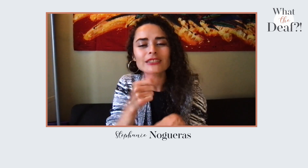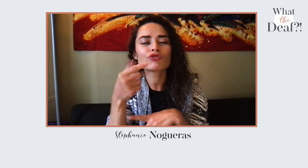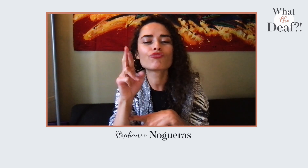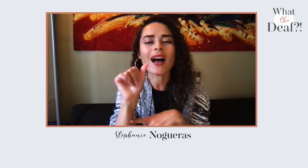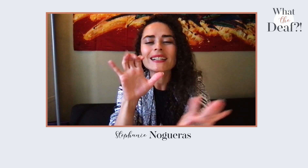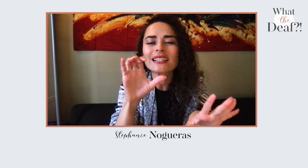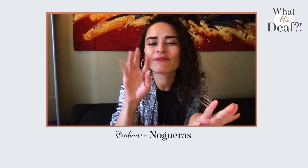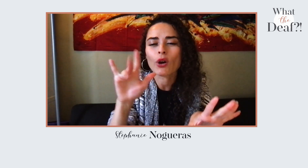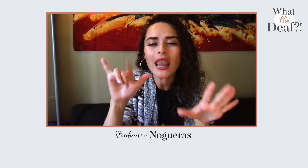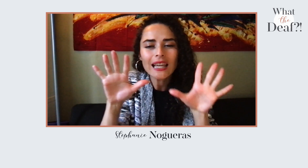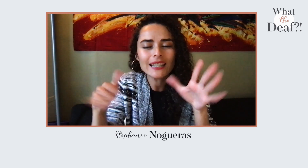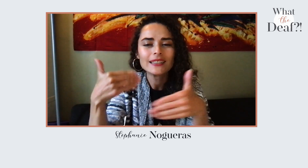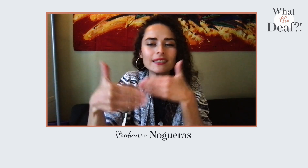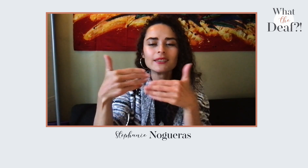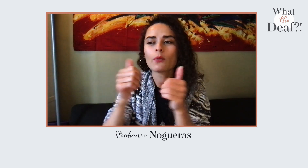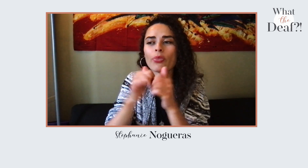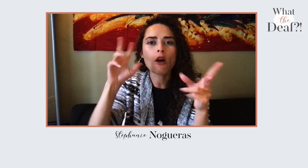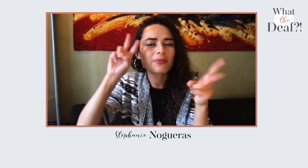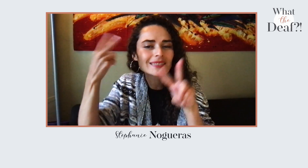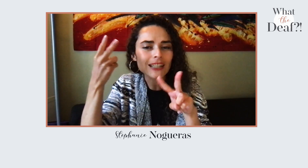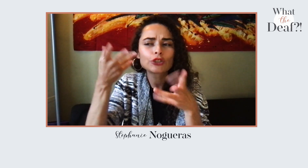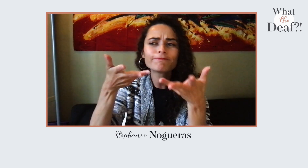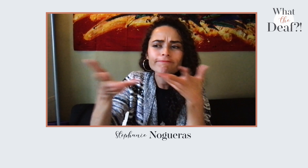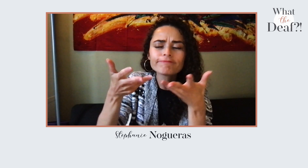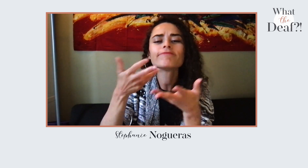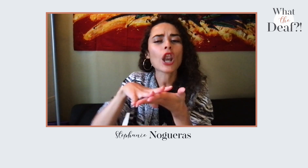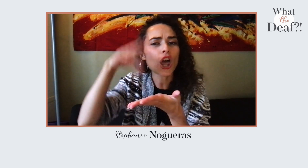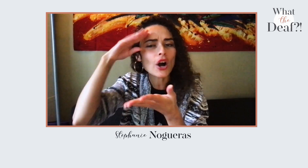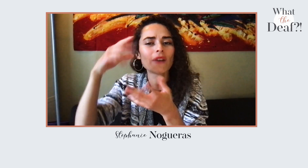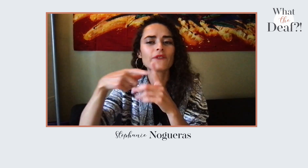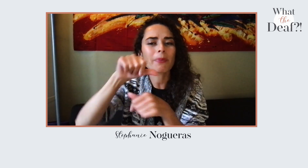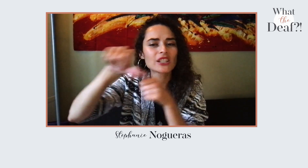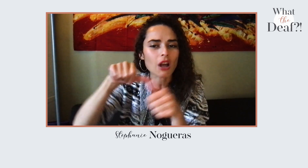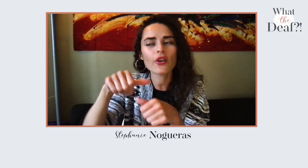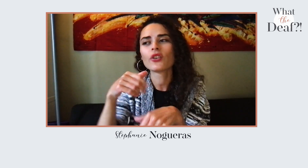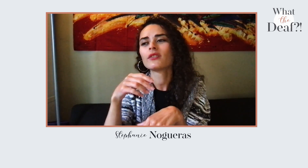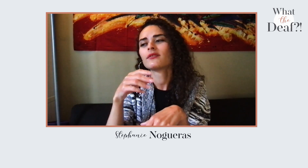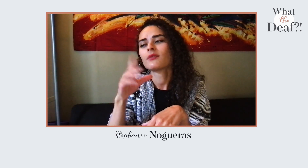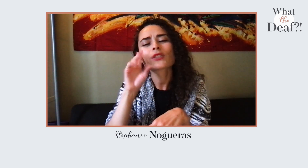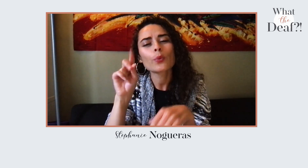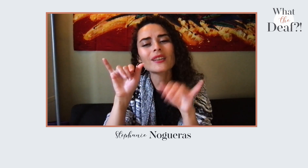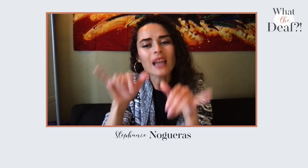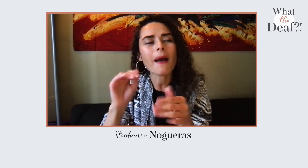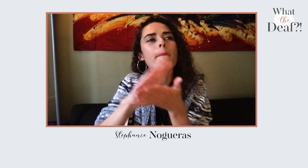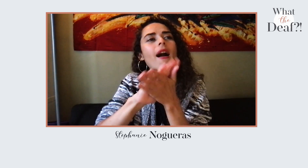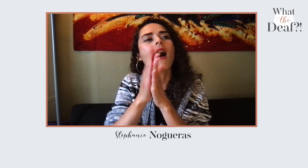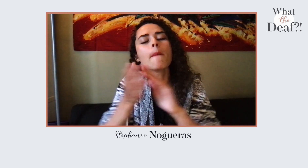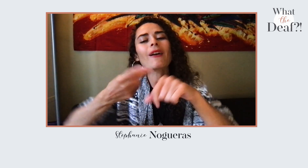when they work with other deaf individuals, that there's less miscommunication, that we're able to learn from each other, and at the same time,